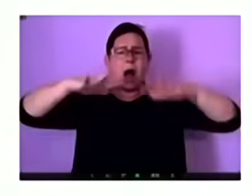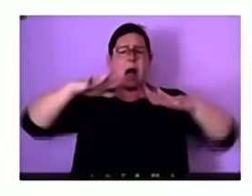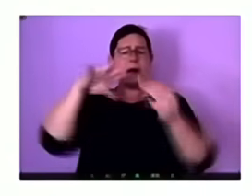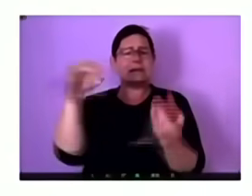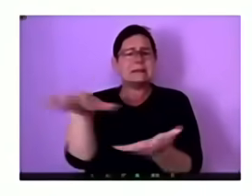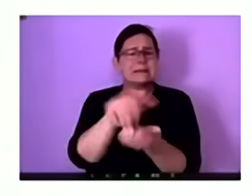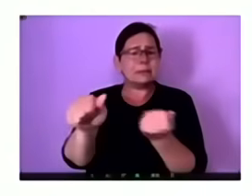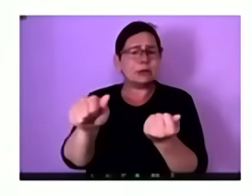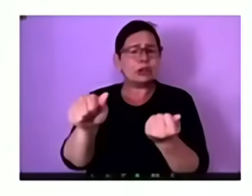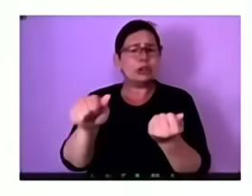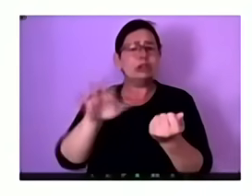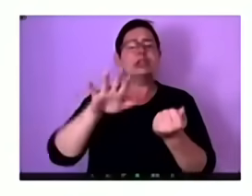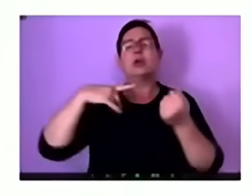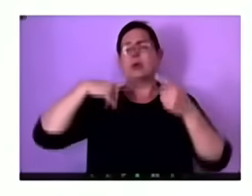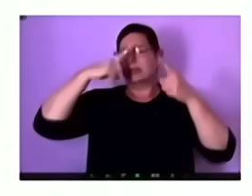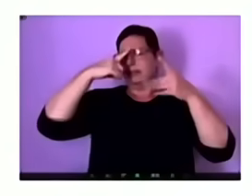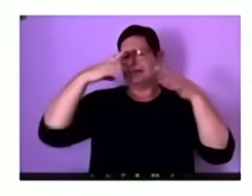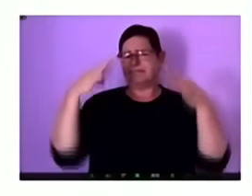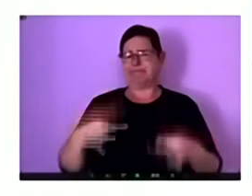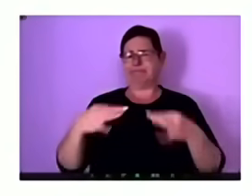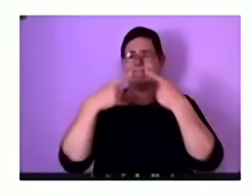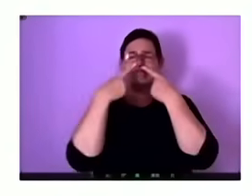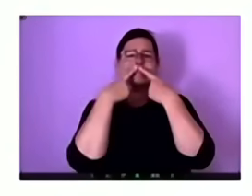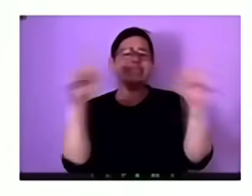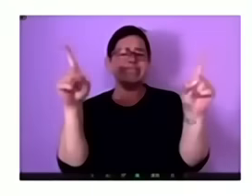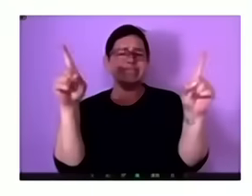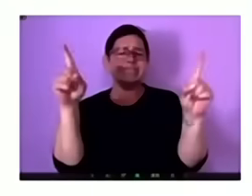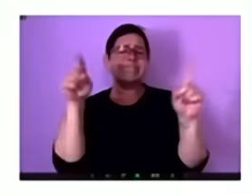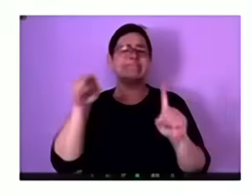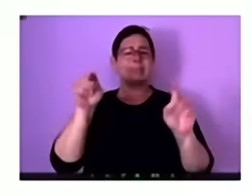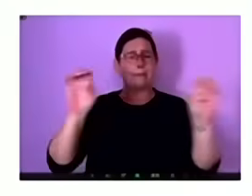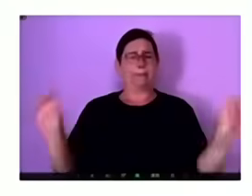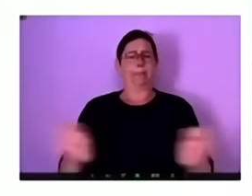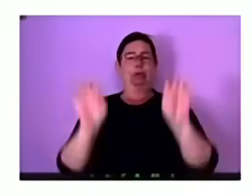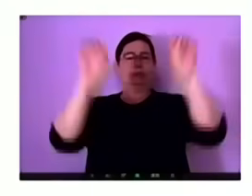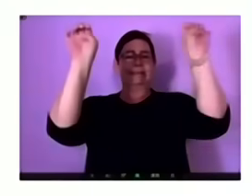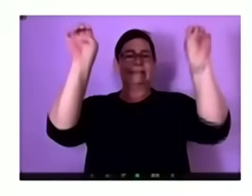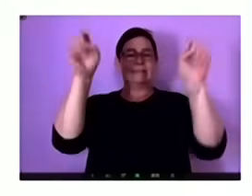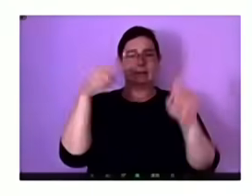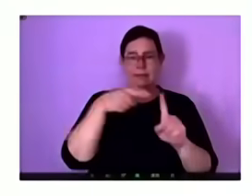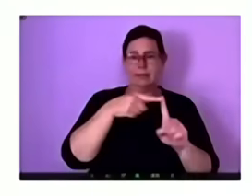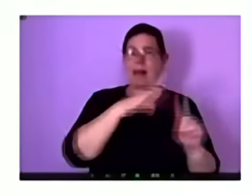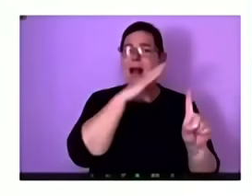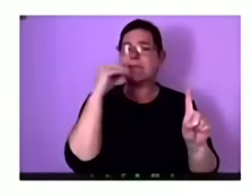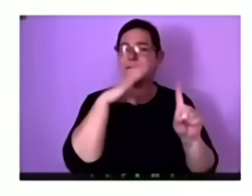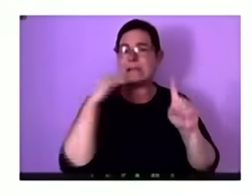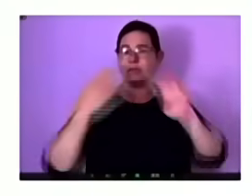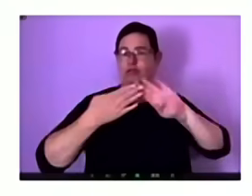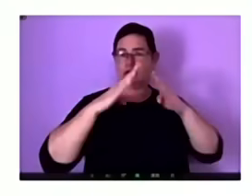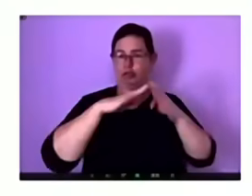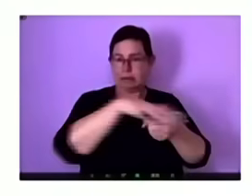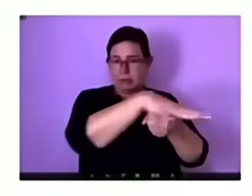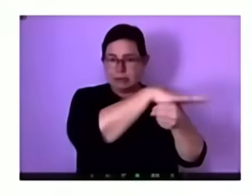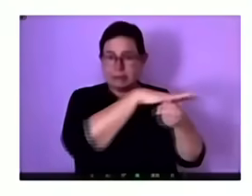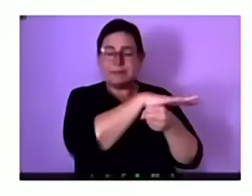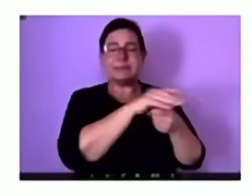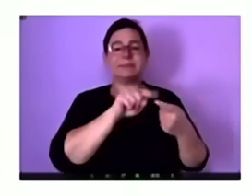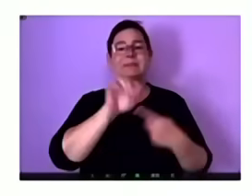ARE CALLS FOR MORE RESOURCES. THERE ARE A NUMBER OF TRAGIC SITUATIONS, BUT WE HAVE